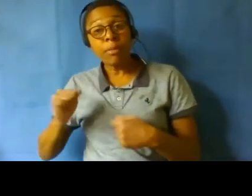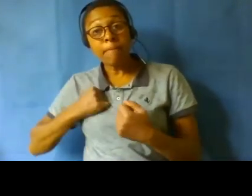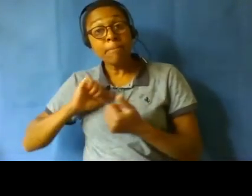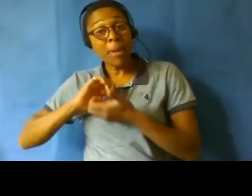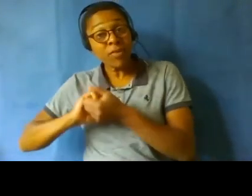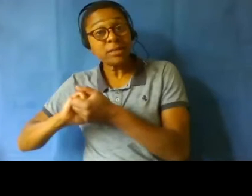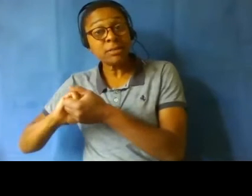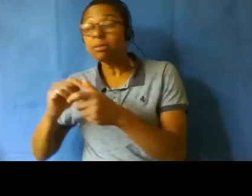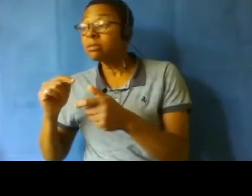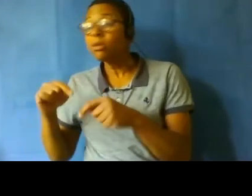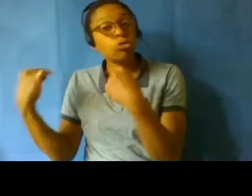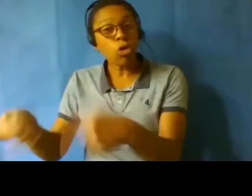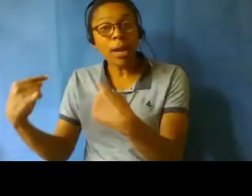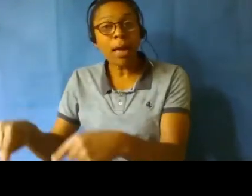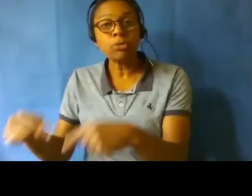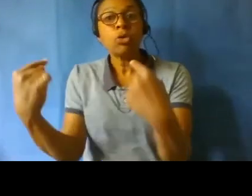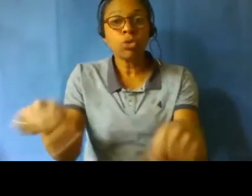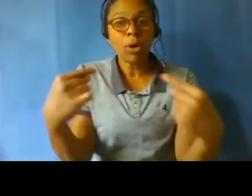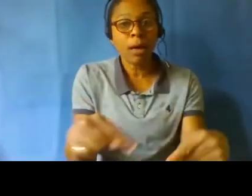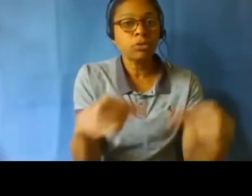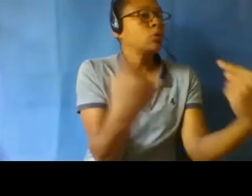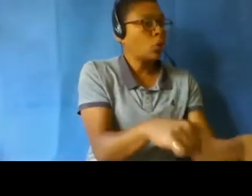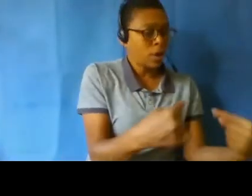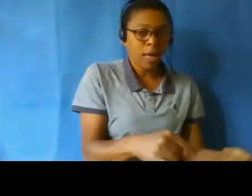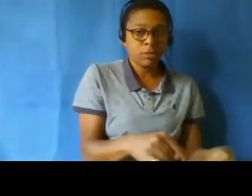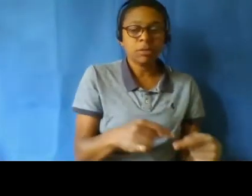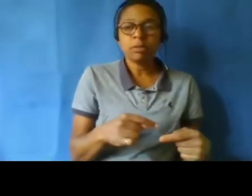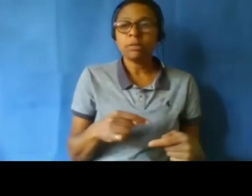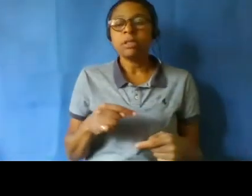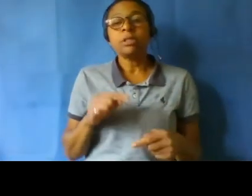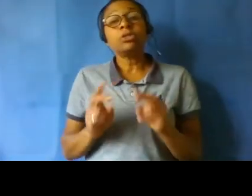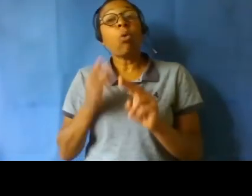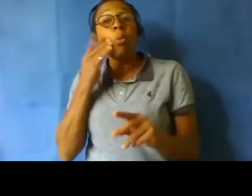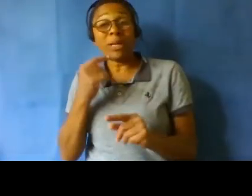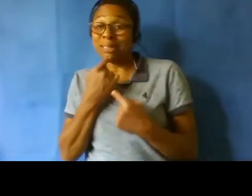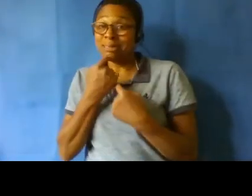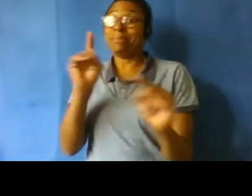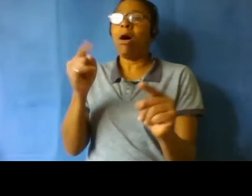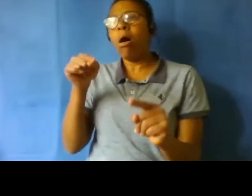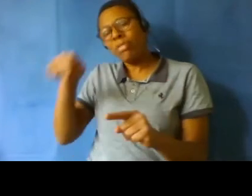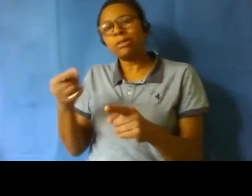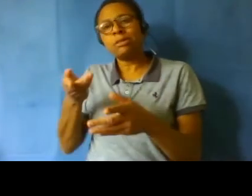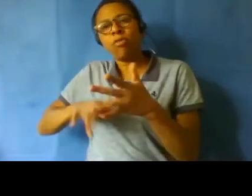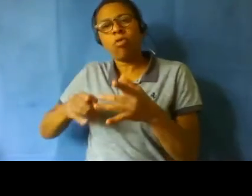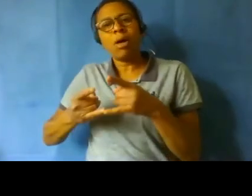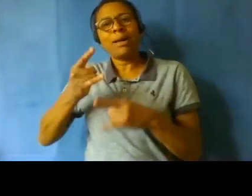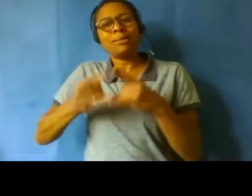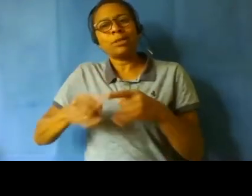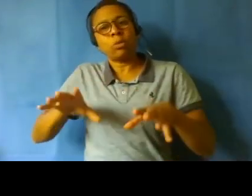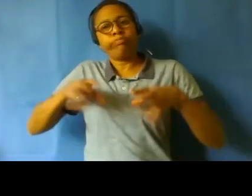when they say this is vaccine this vaccine is for a sexually transmitted infection what's wrong with them there was a lack of cultural competency in the